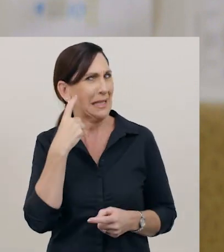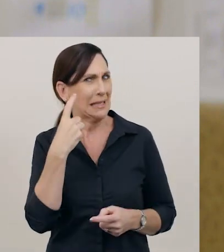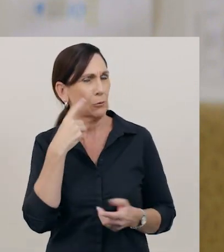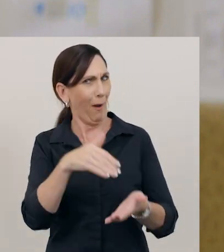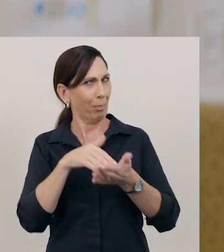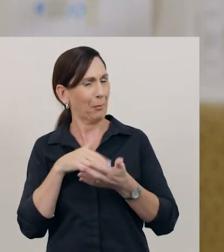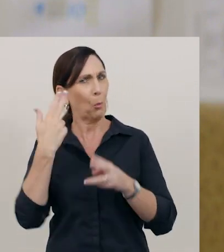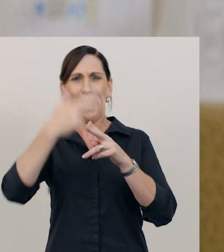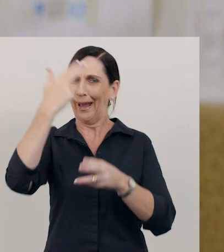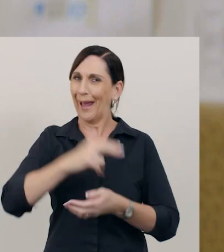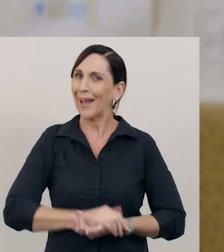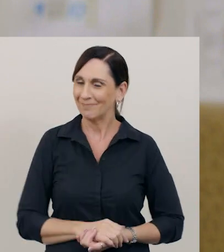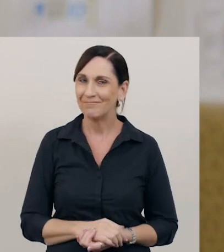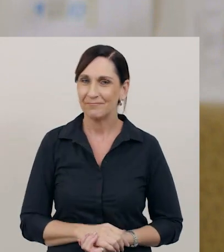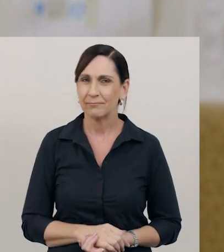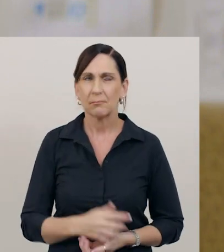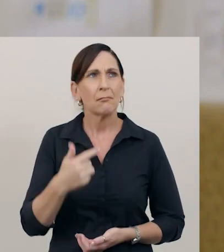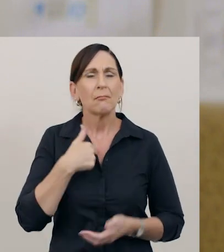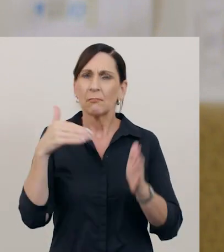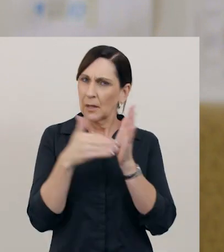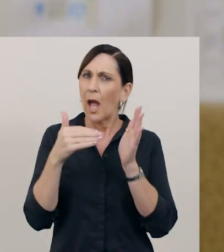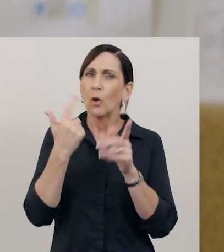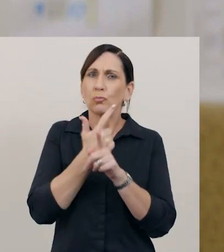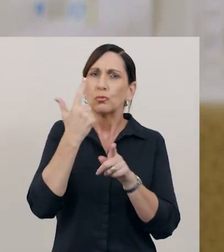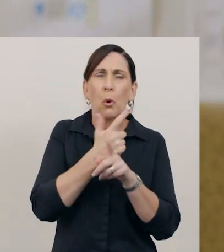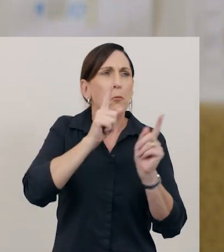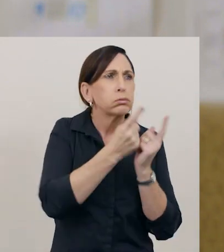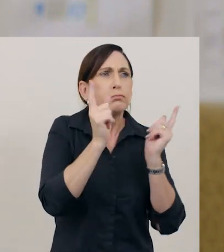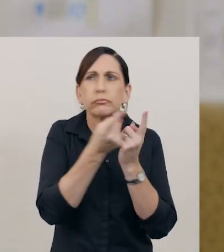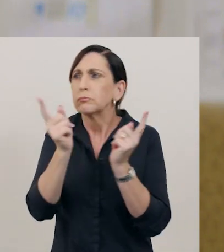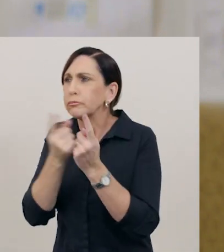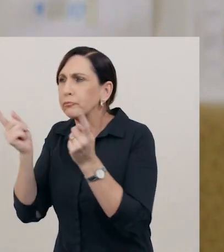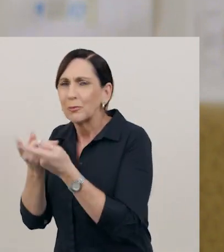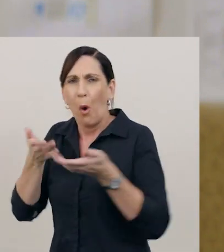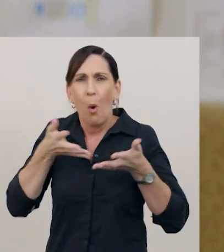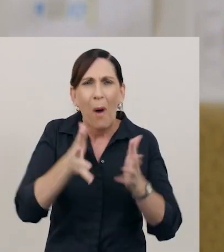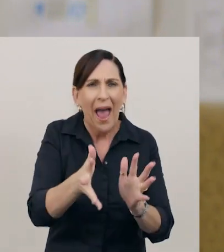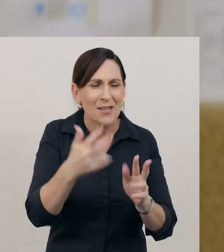We have talked about many efficient strategies we can use when adding numbers.